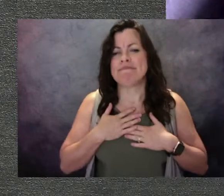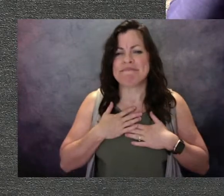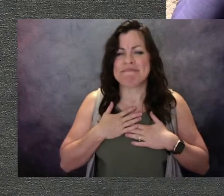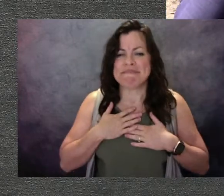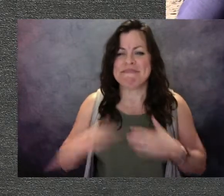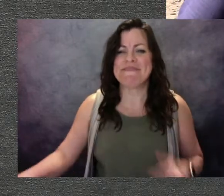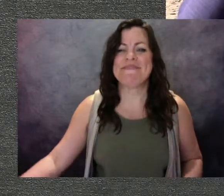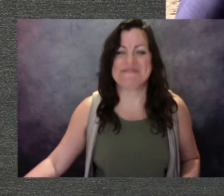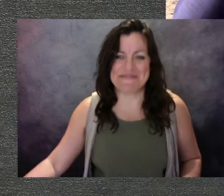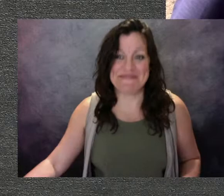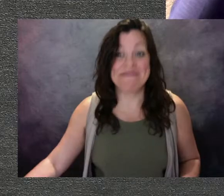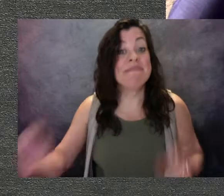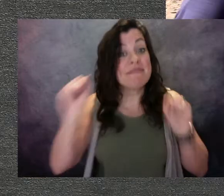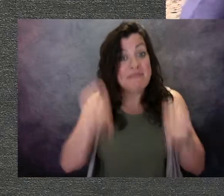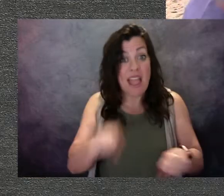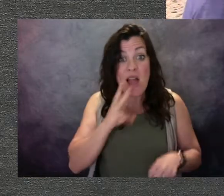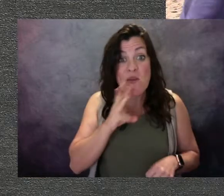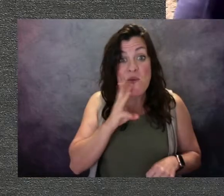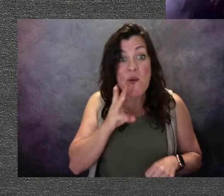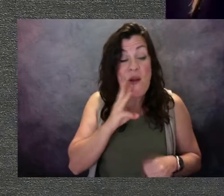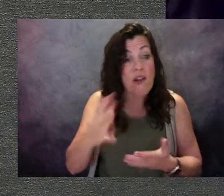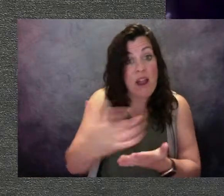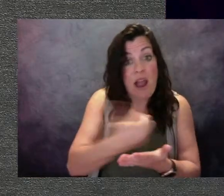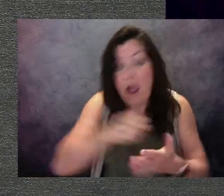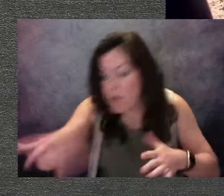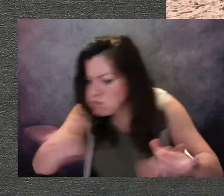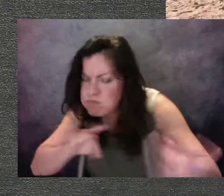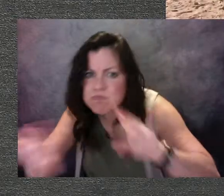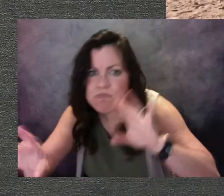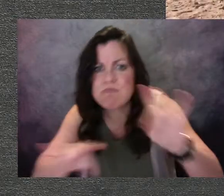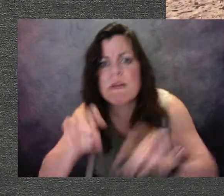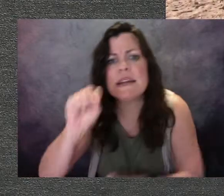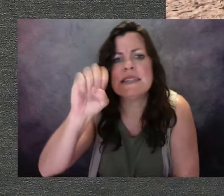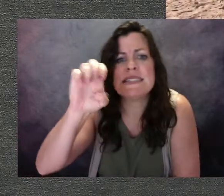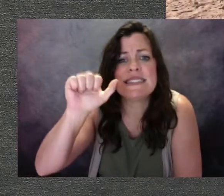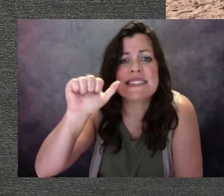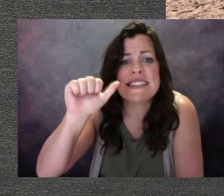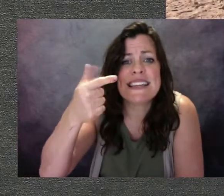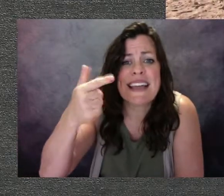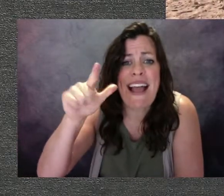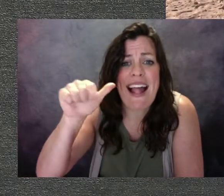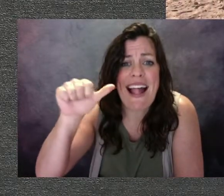You can collect sea glass at the beach. [waves lapping]